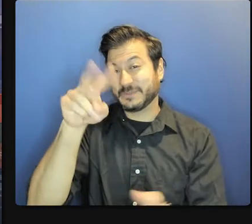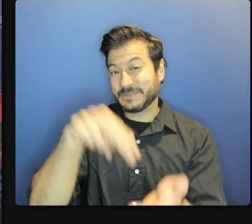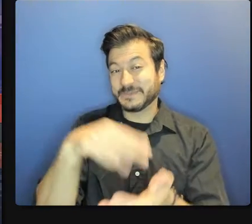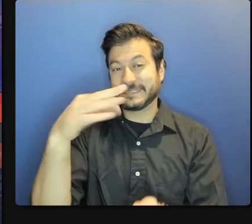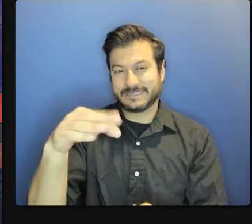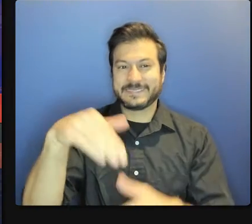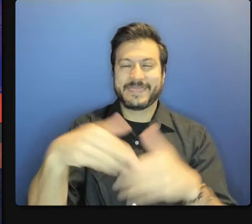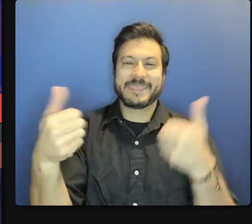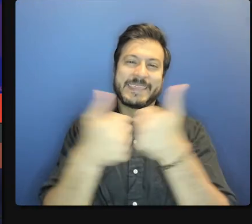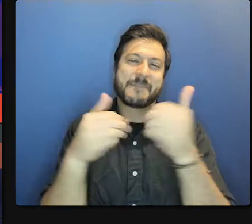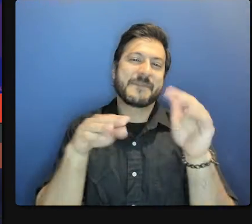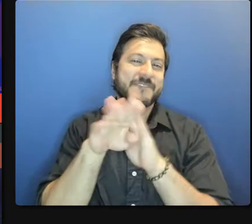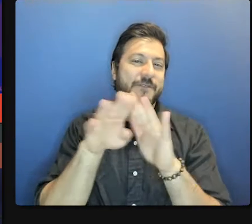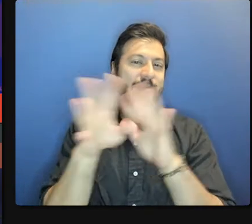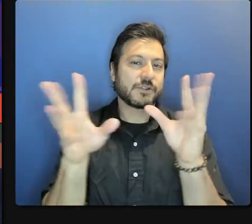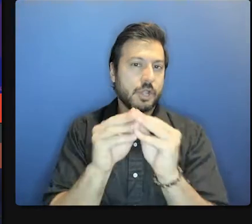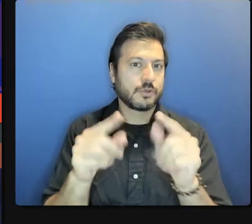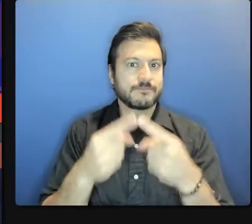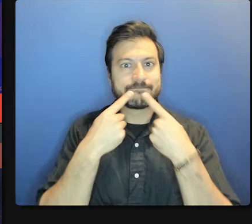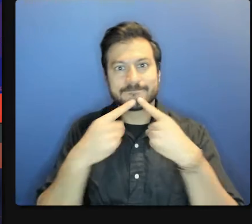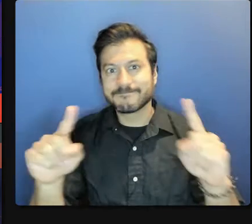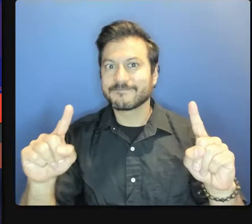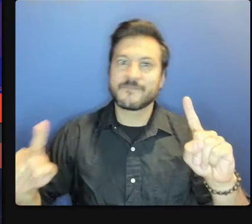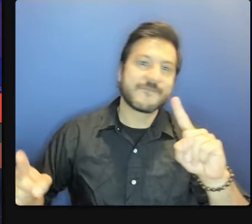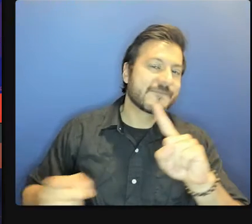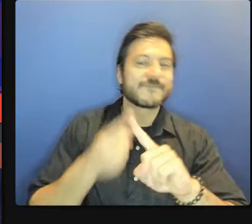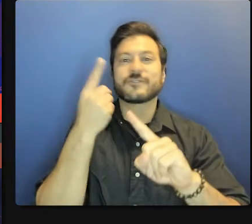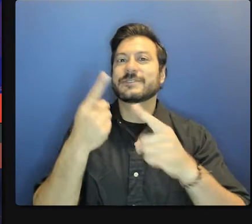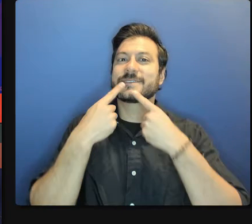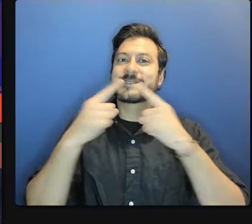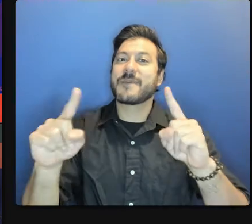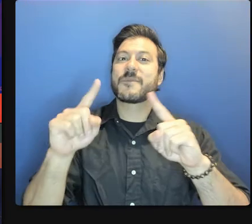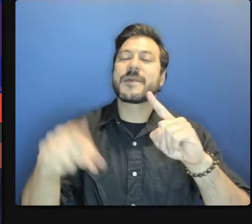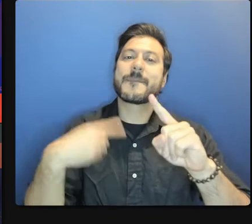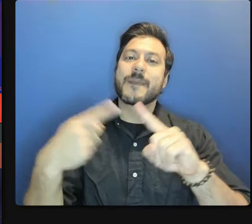in 2019, to deliver the first-ever public announcement